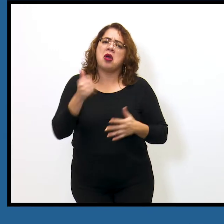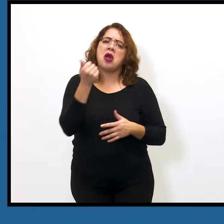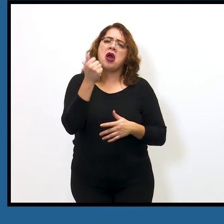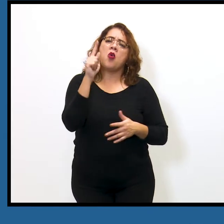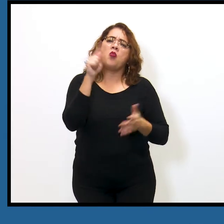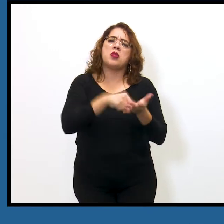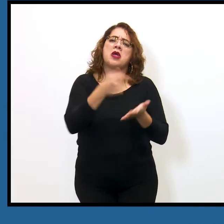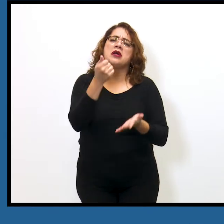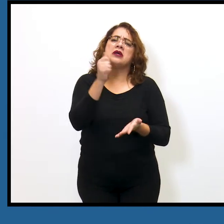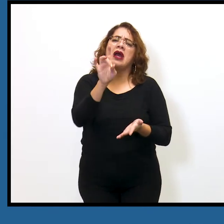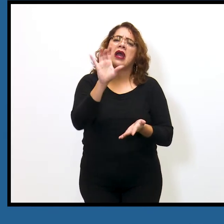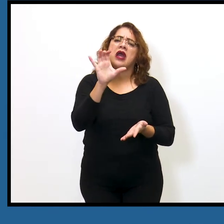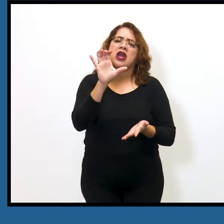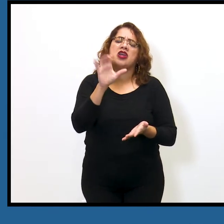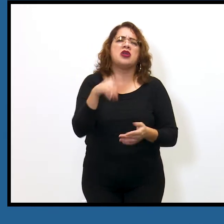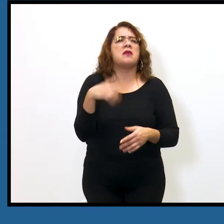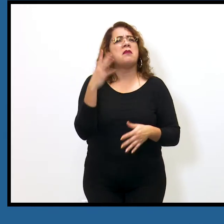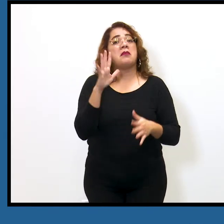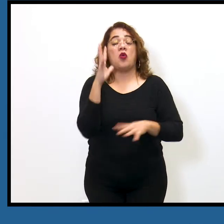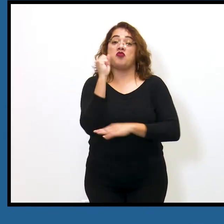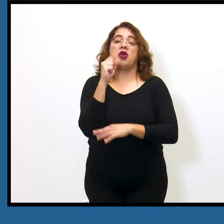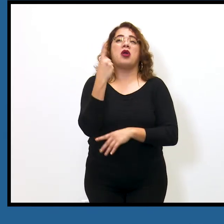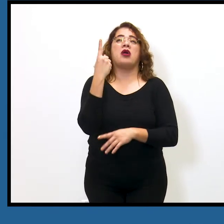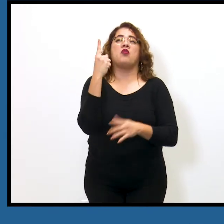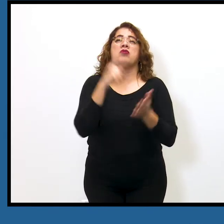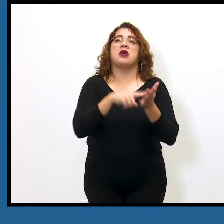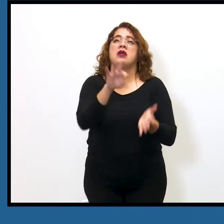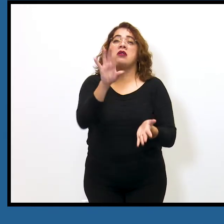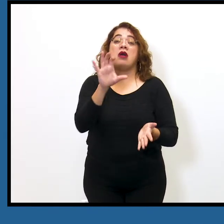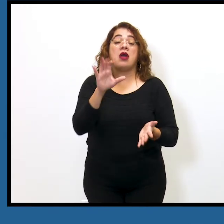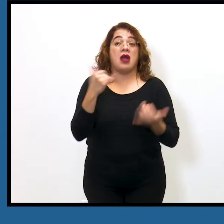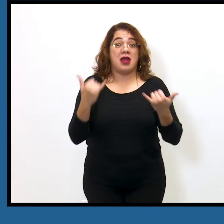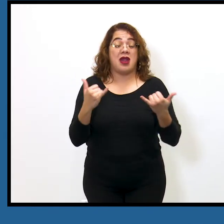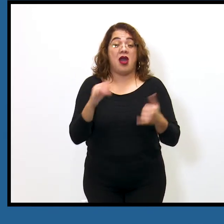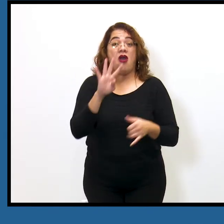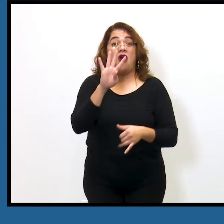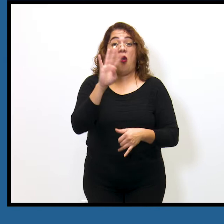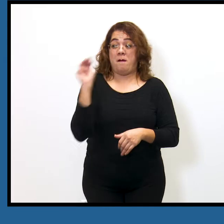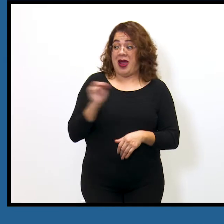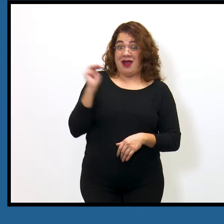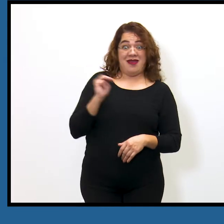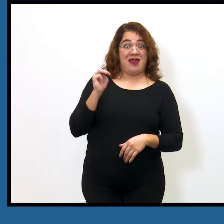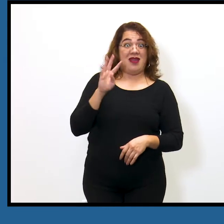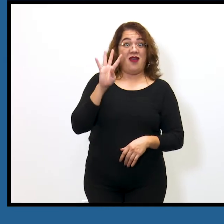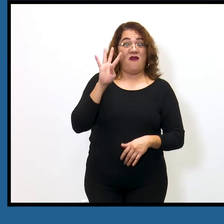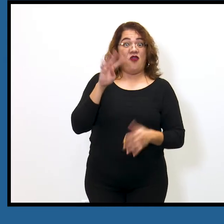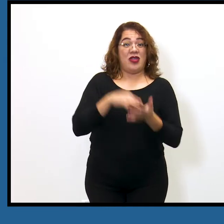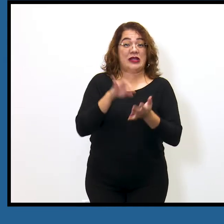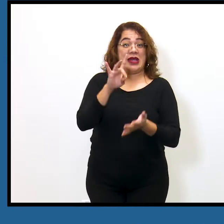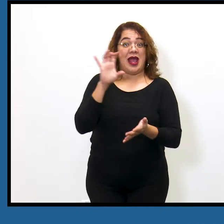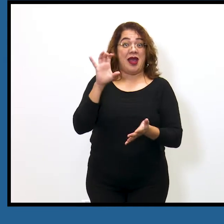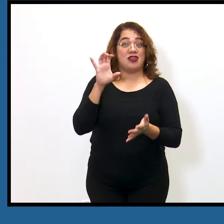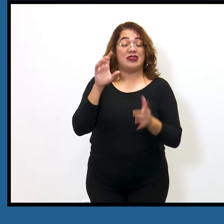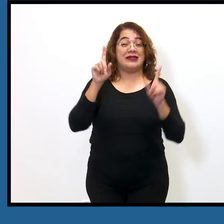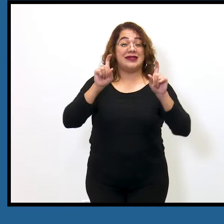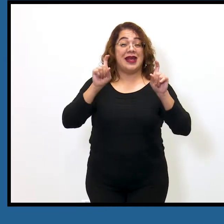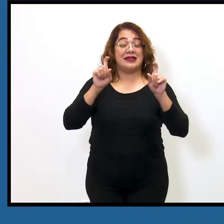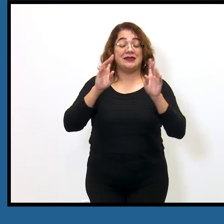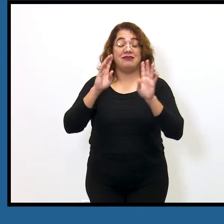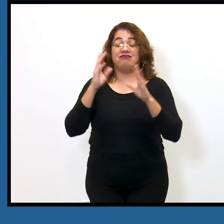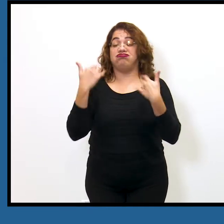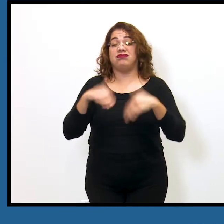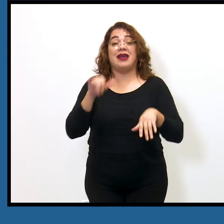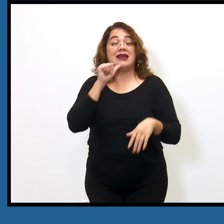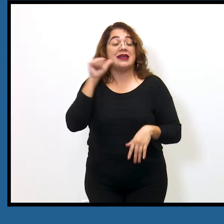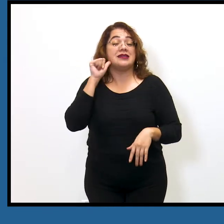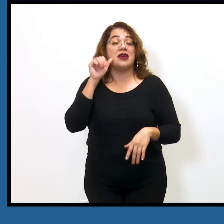a day. A record maybe 1,900. We tested over 4,800 people on Monday and yesterday 4,307